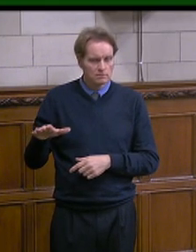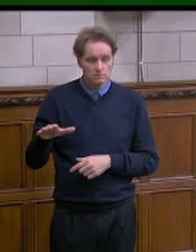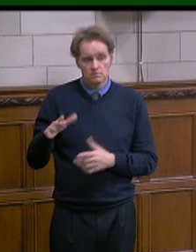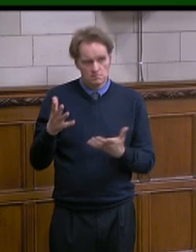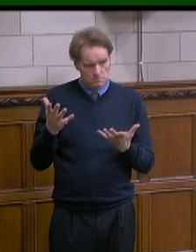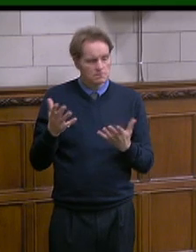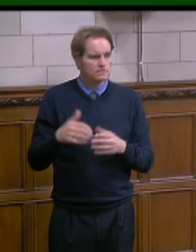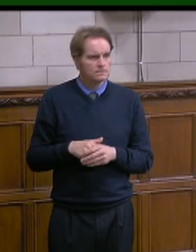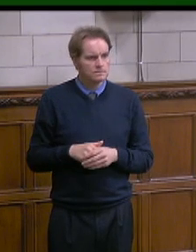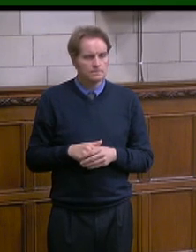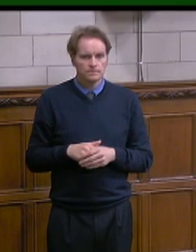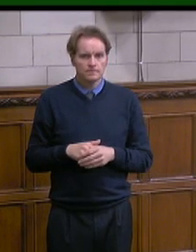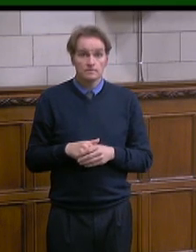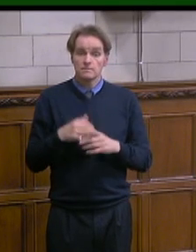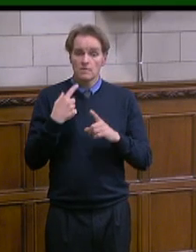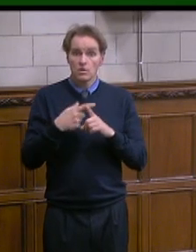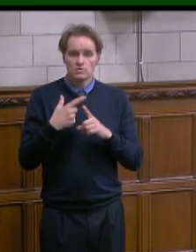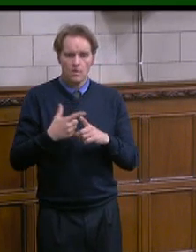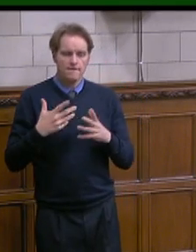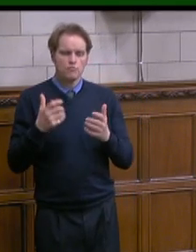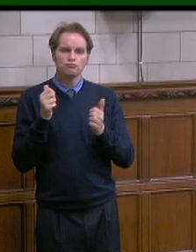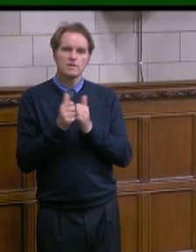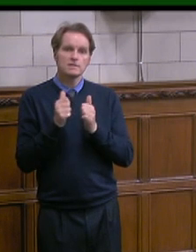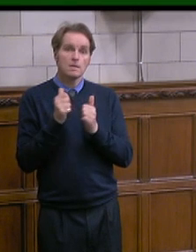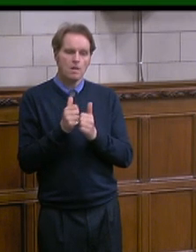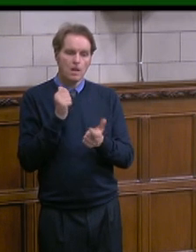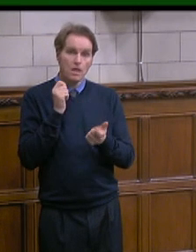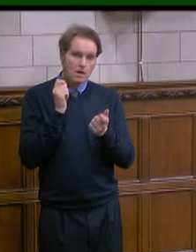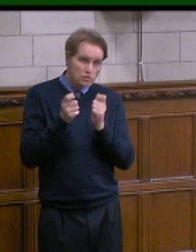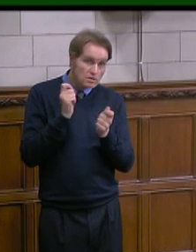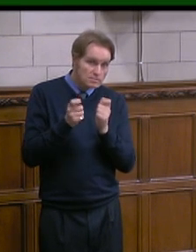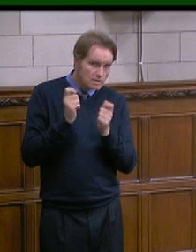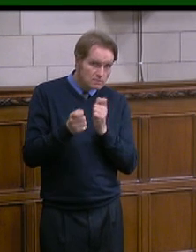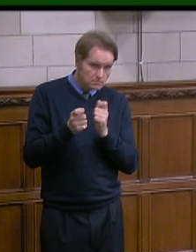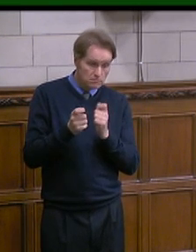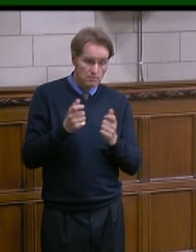The reasonable adjustments duty for schools and local authorities includes a duty to provide